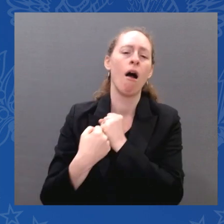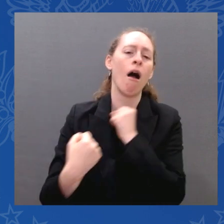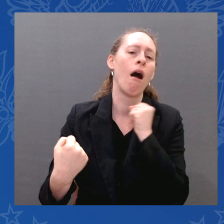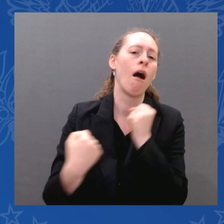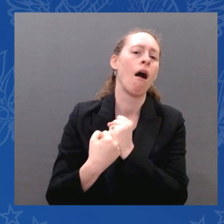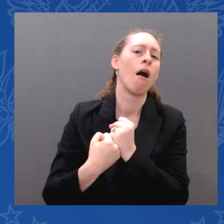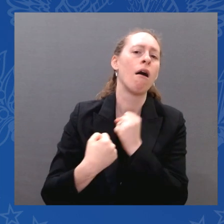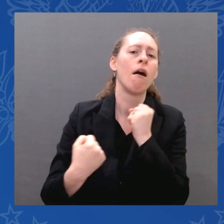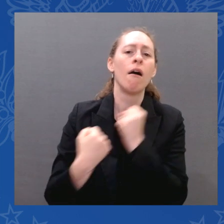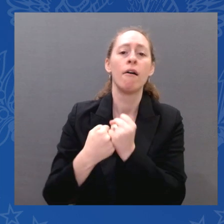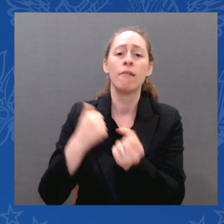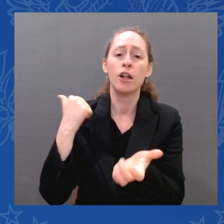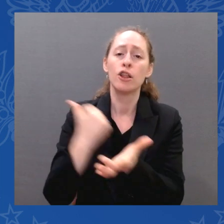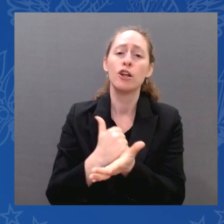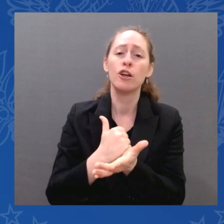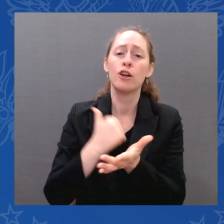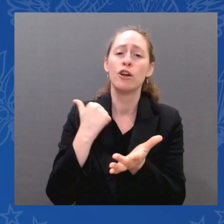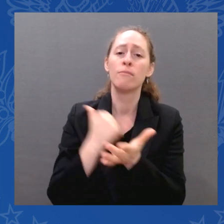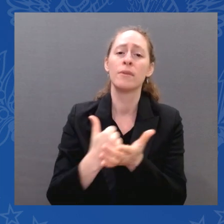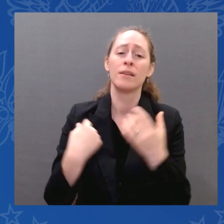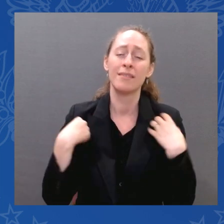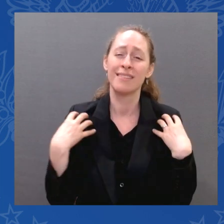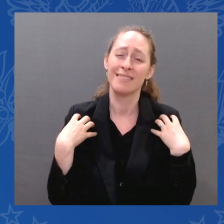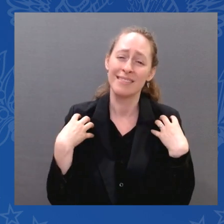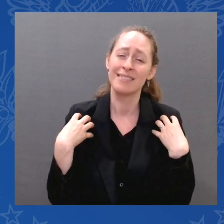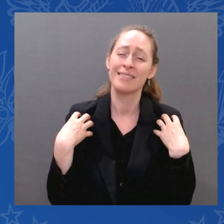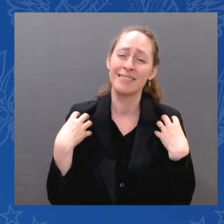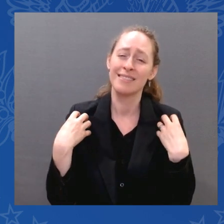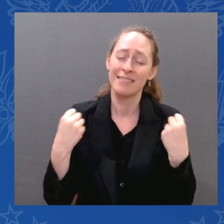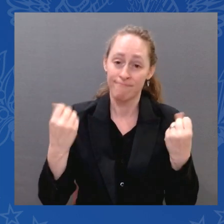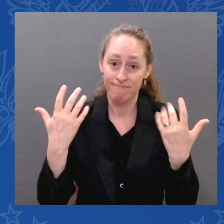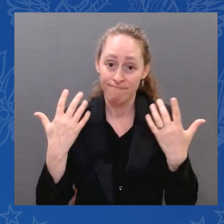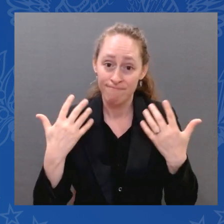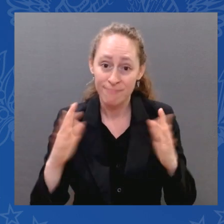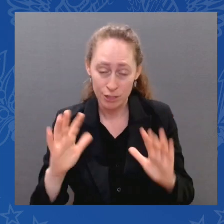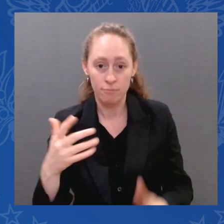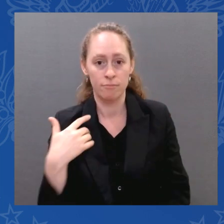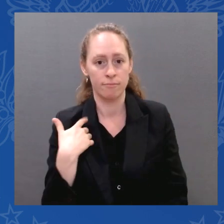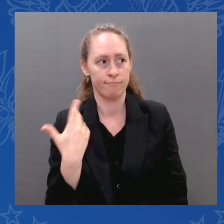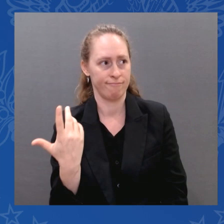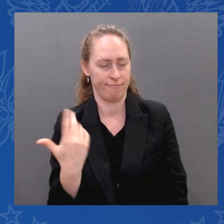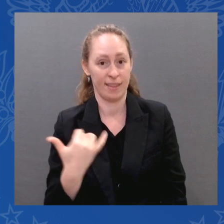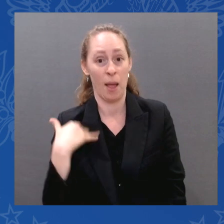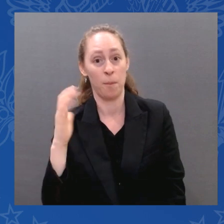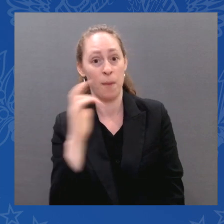Bewilder and anxious. I started to find myself slowly slipping into a hole.